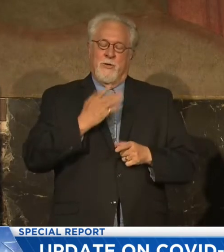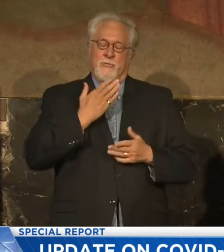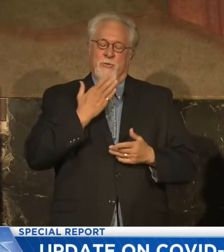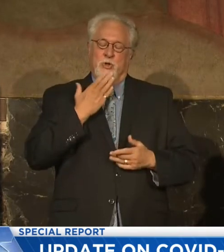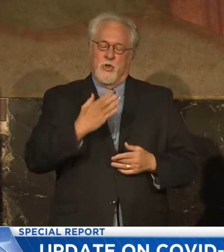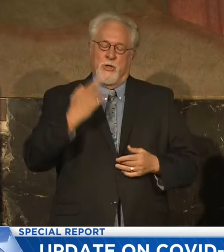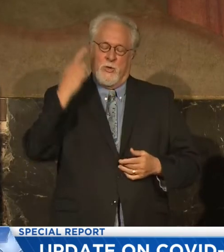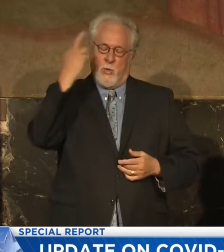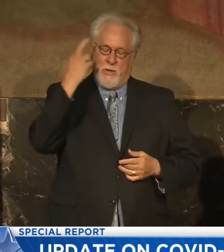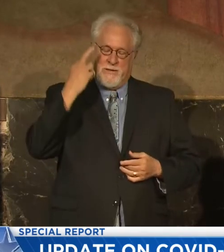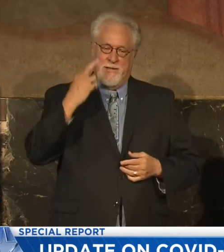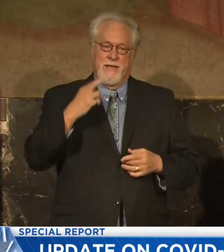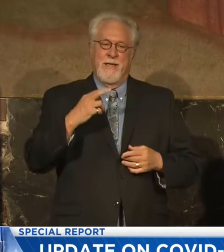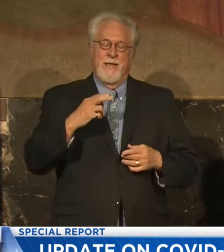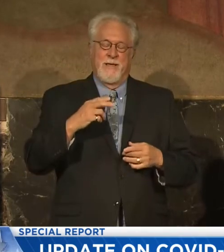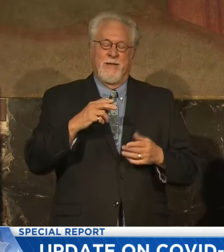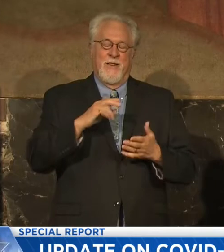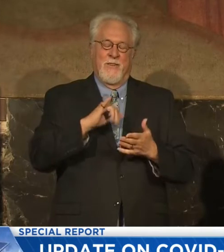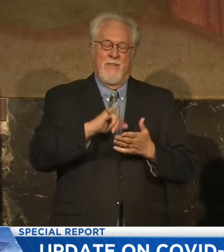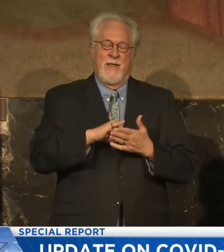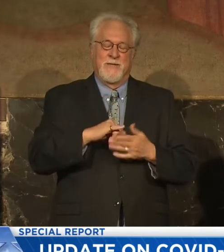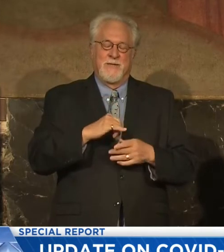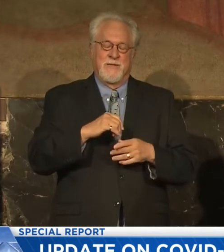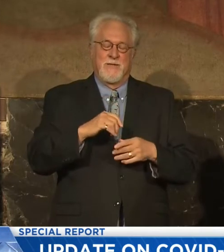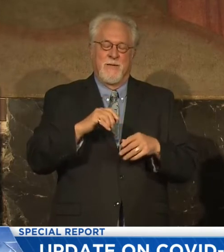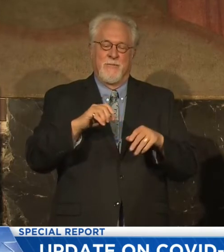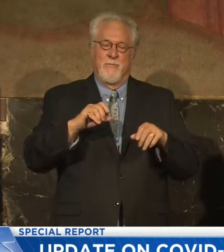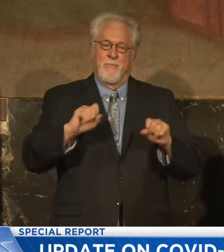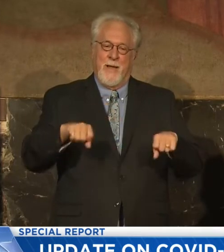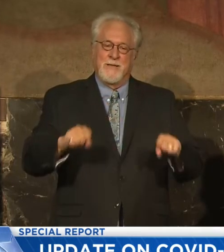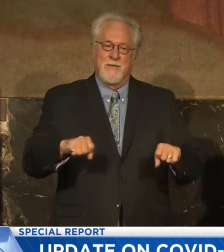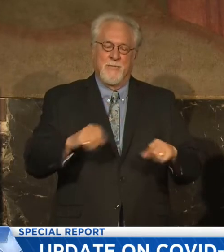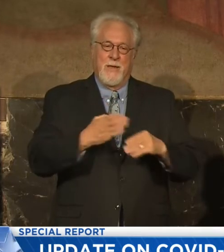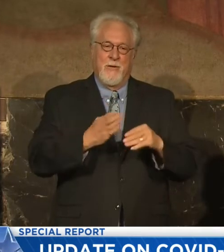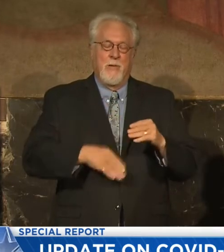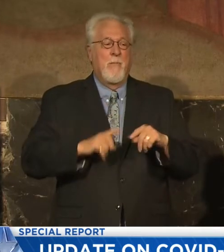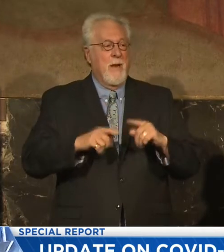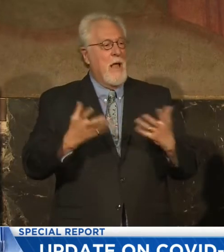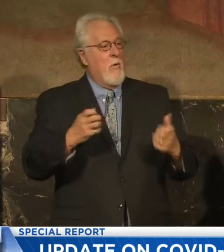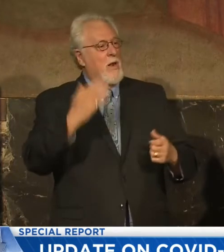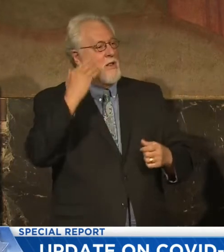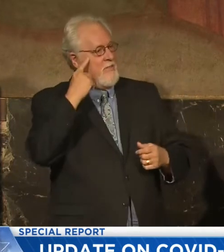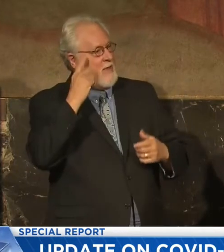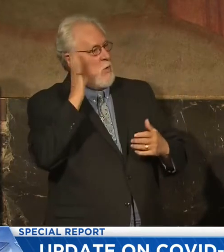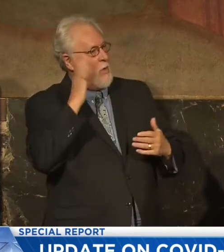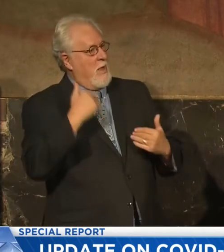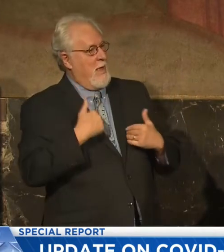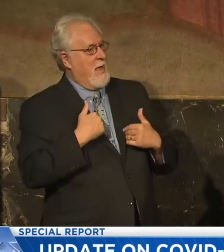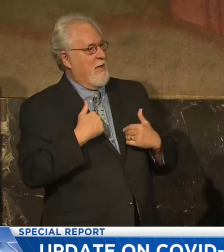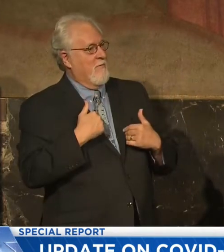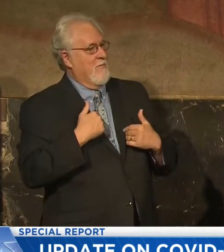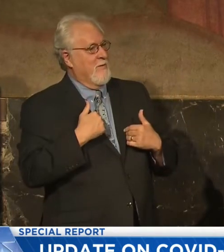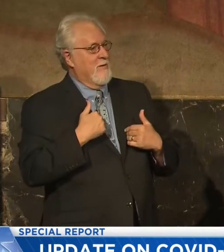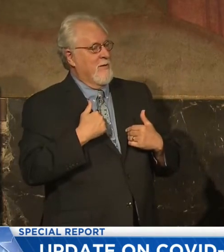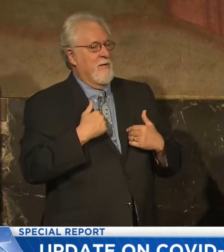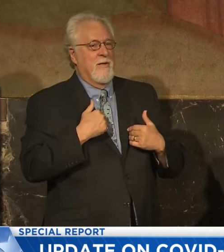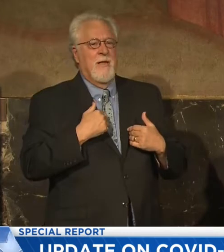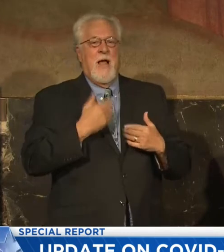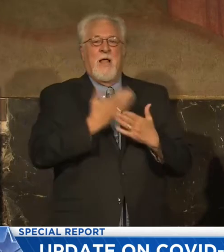ALLEY. AND SOMETIMES I LET MY HOPES GET IN THE WAY OF WHAT OBJECTIVE REASONING WOULD INDICATE IS THE